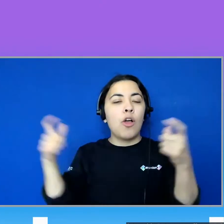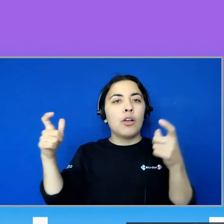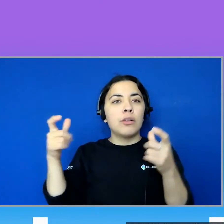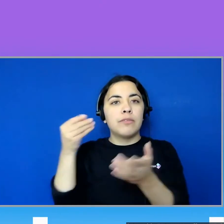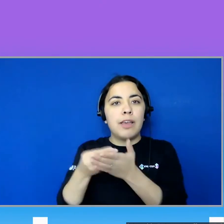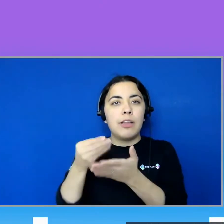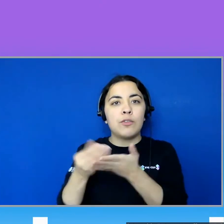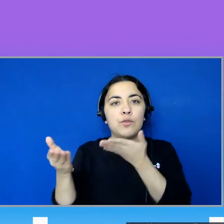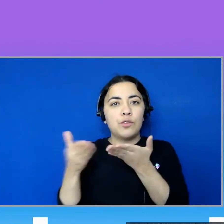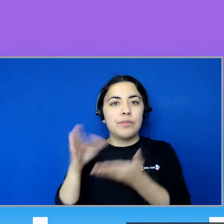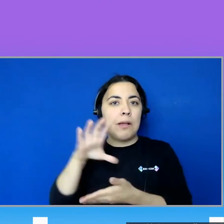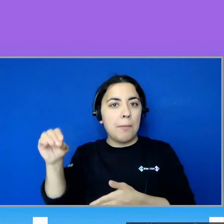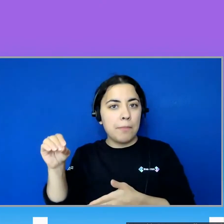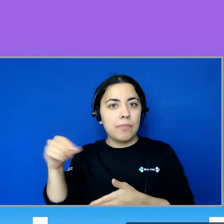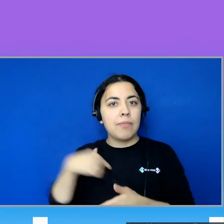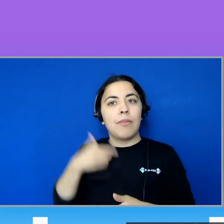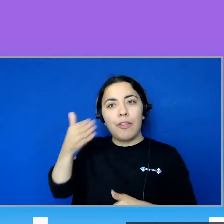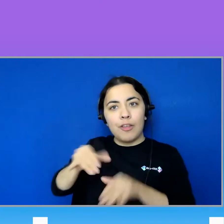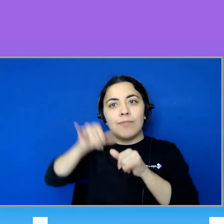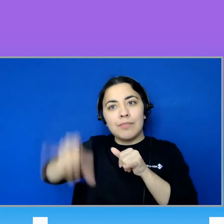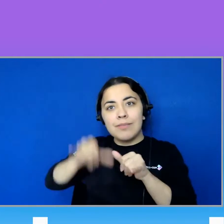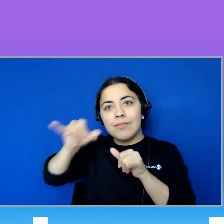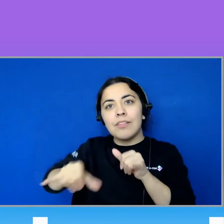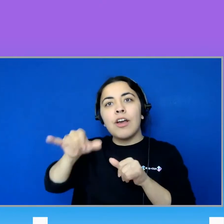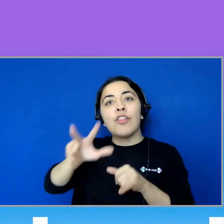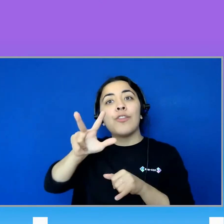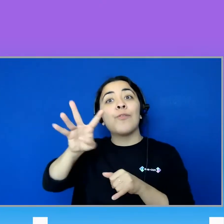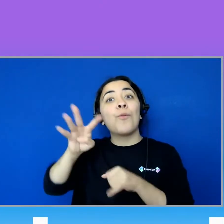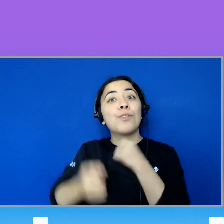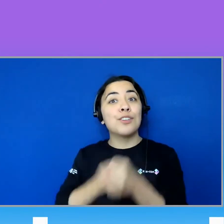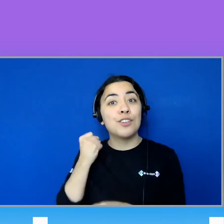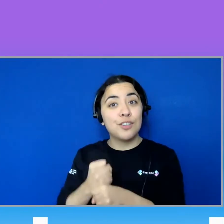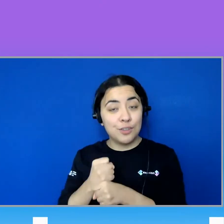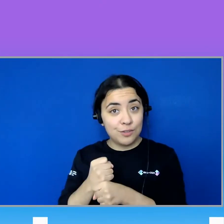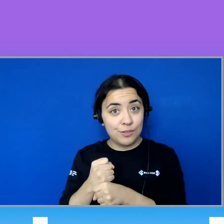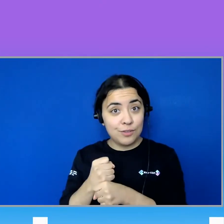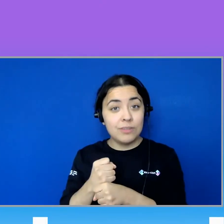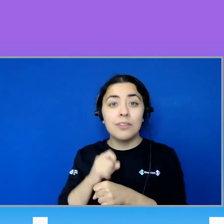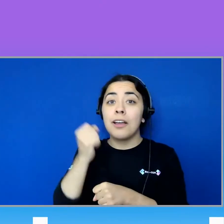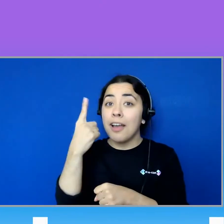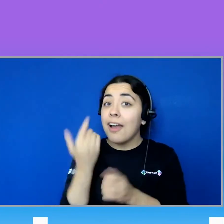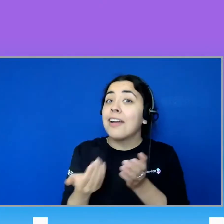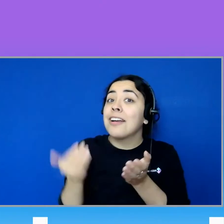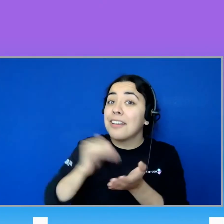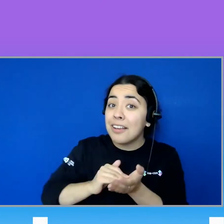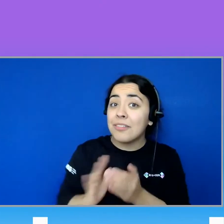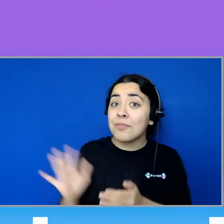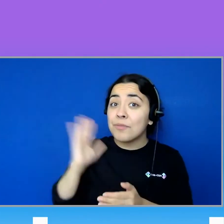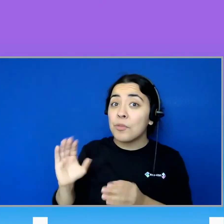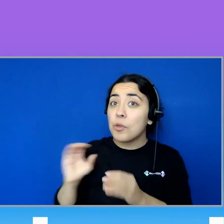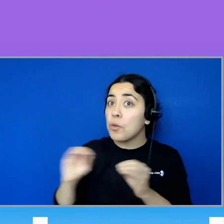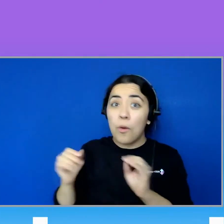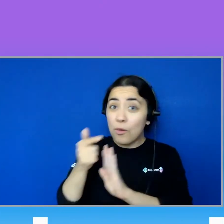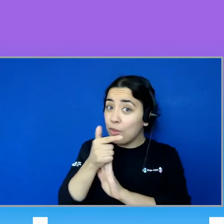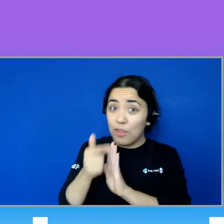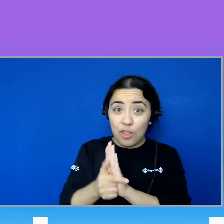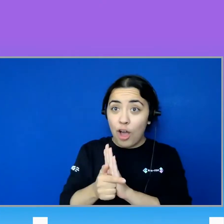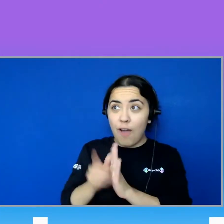services company, and I was there for 34 years. And again,